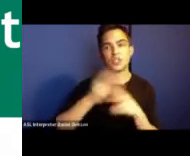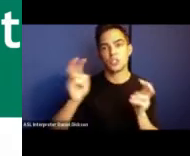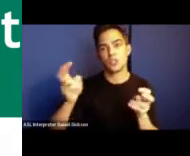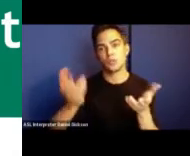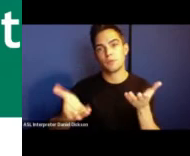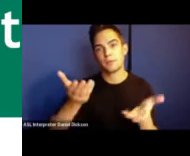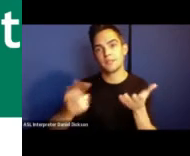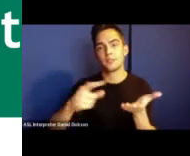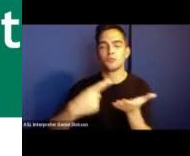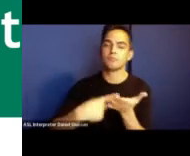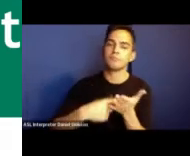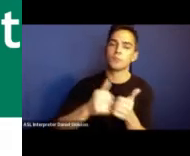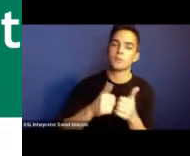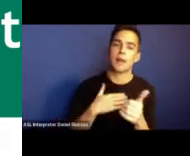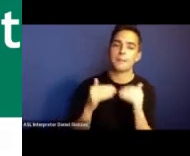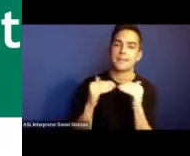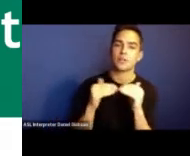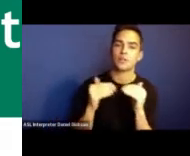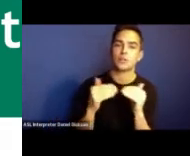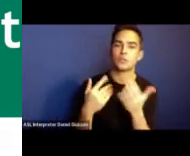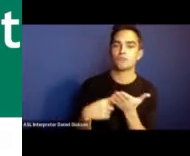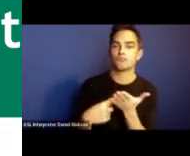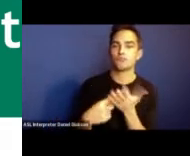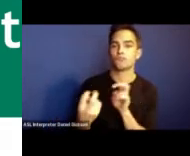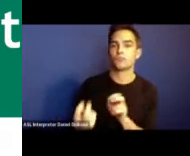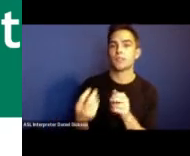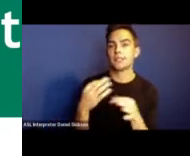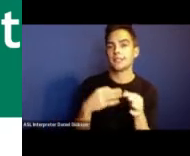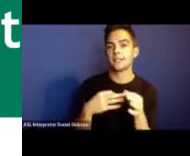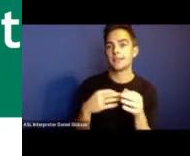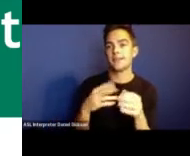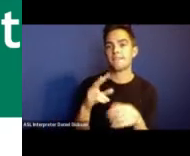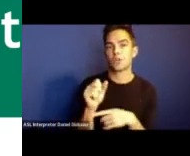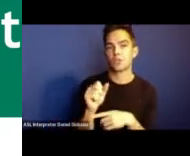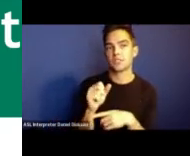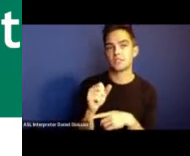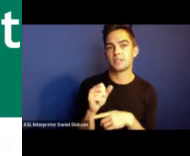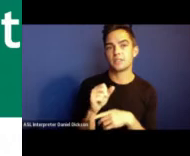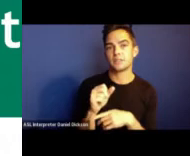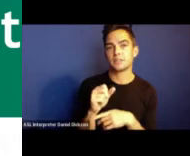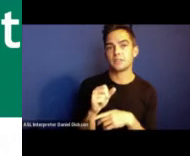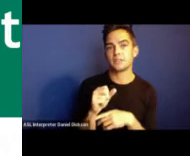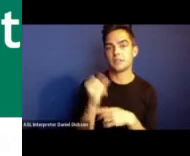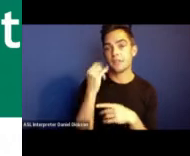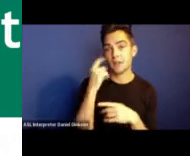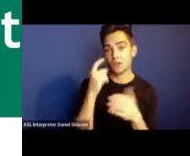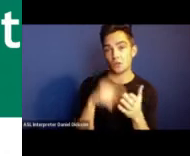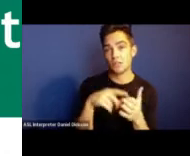conversation with my peer about, versus if I noticed that the peer has one person out of 10,